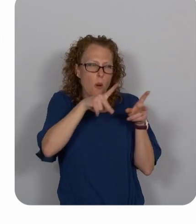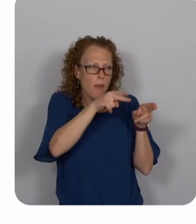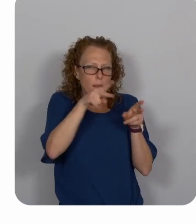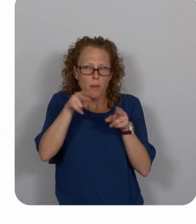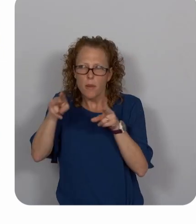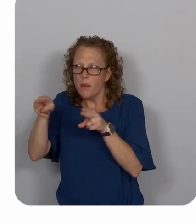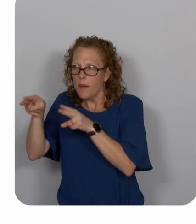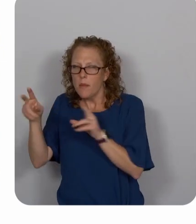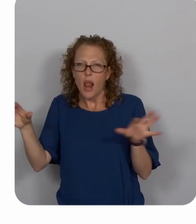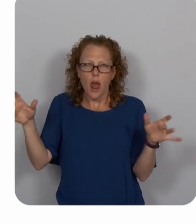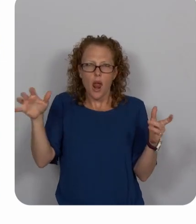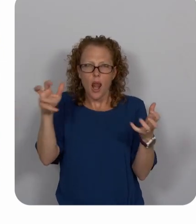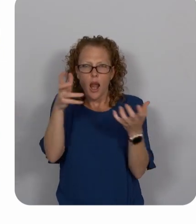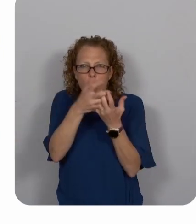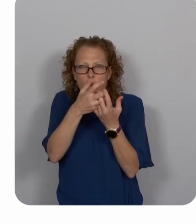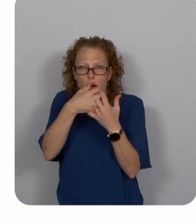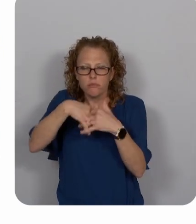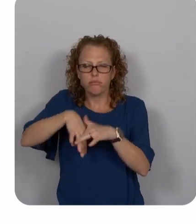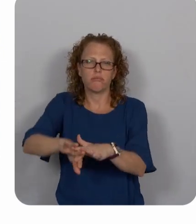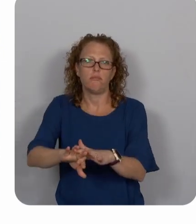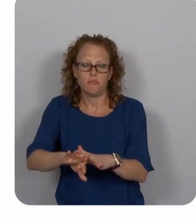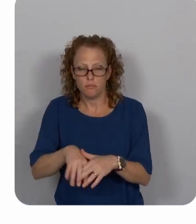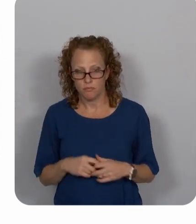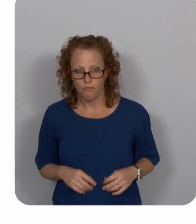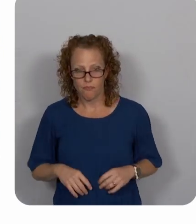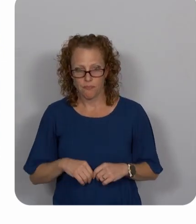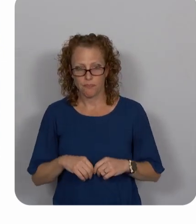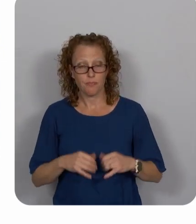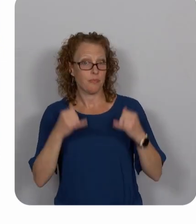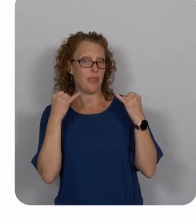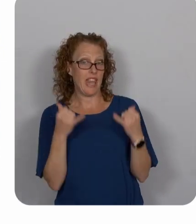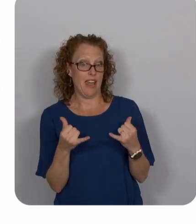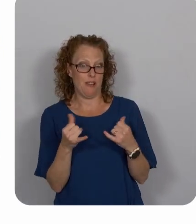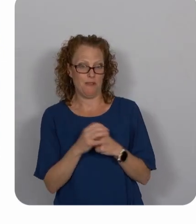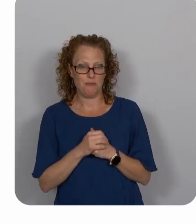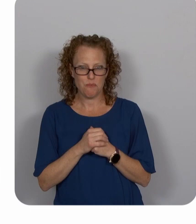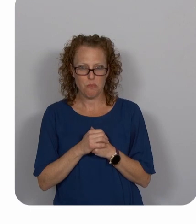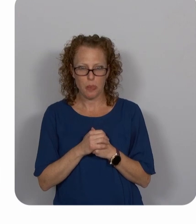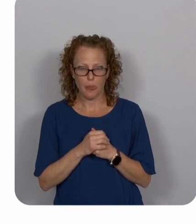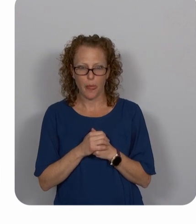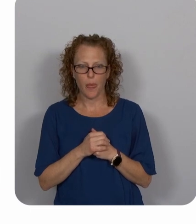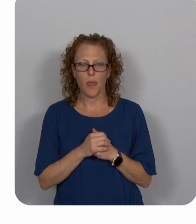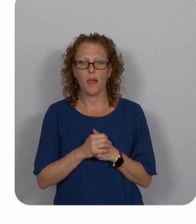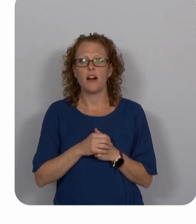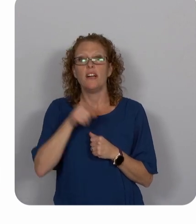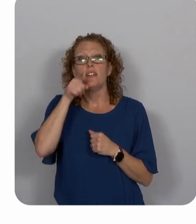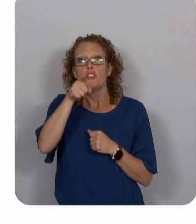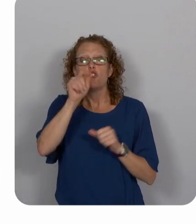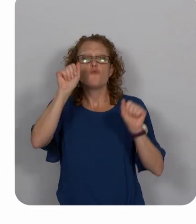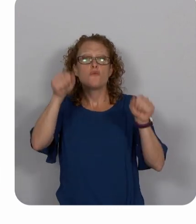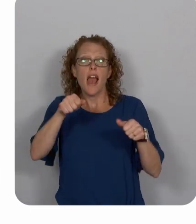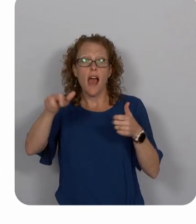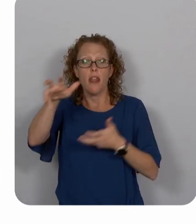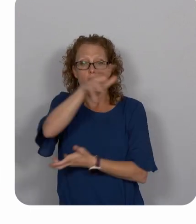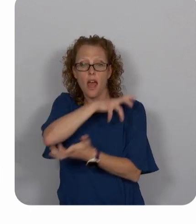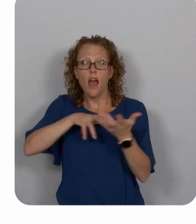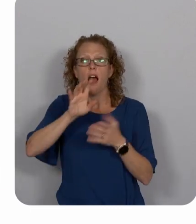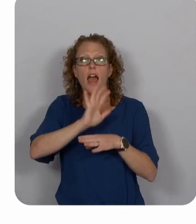In addition to making the animations in your projects smoother, animation blending allows you to reuse and recombine clips